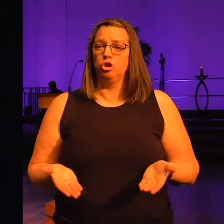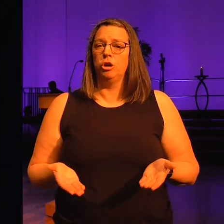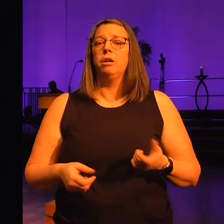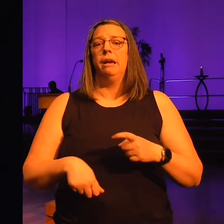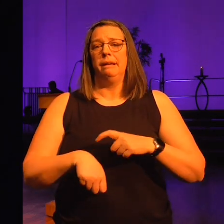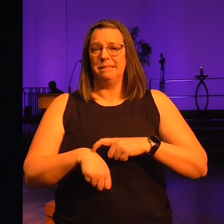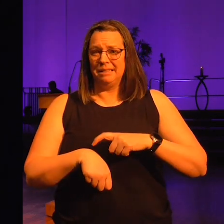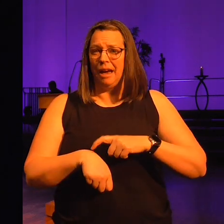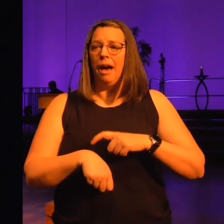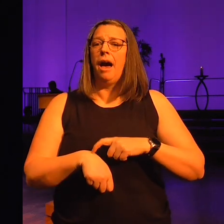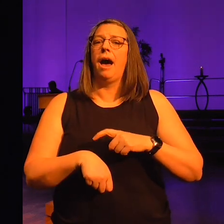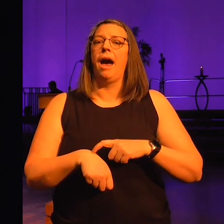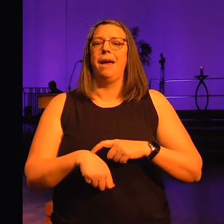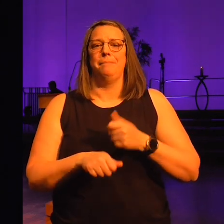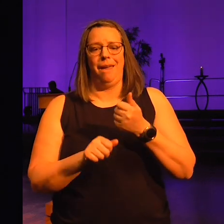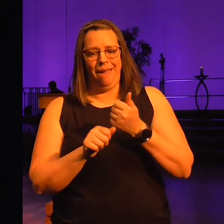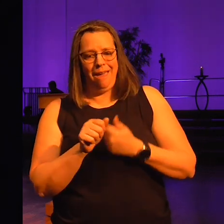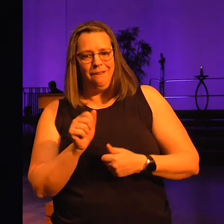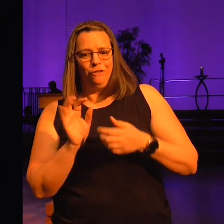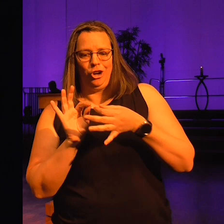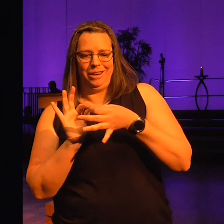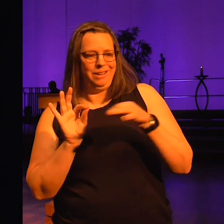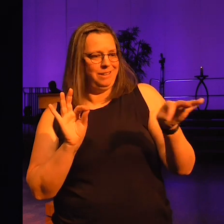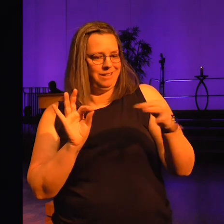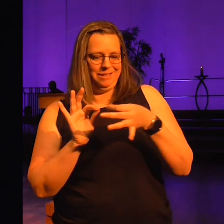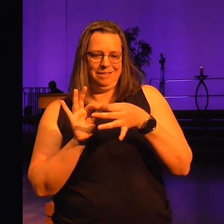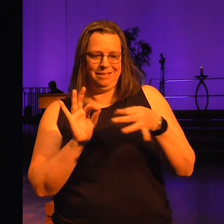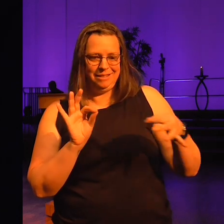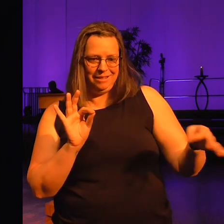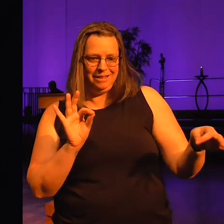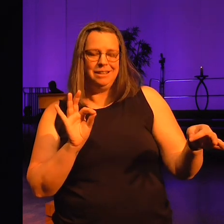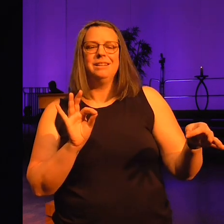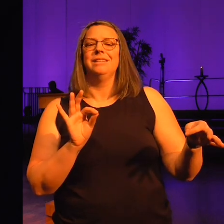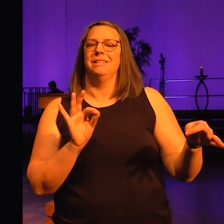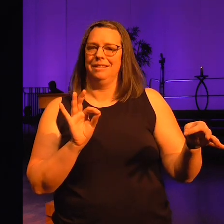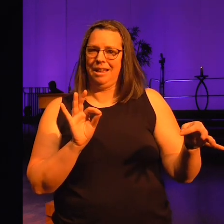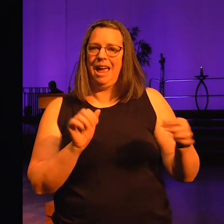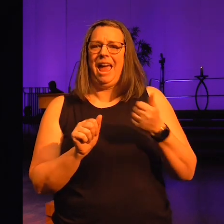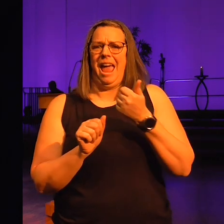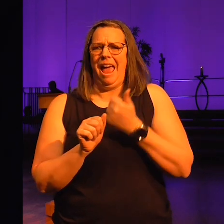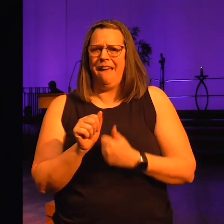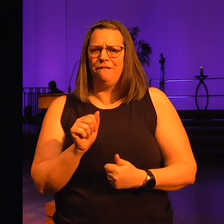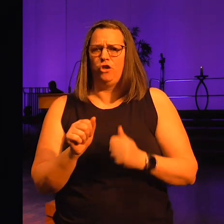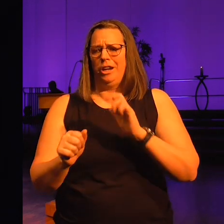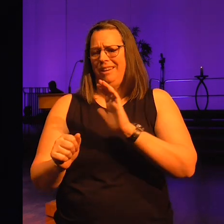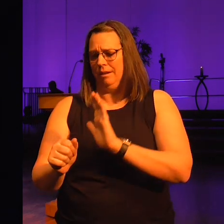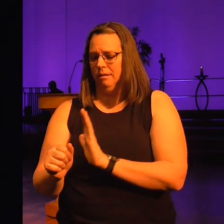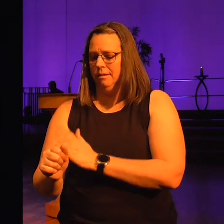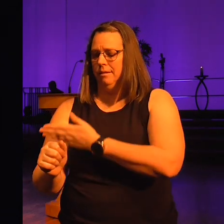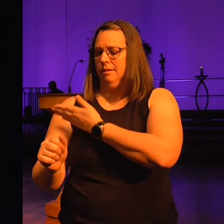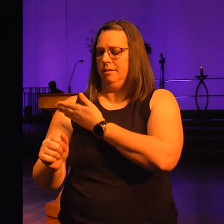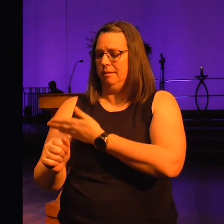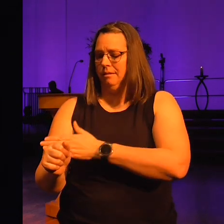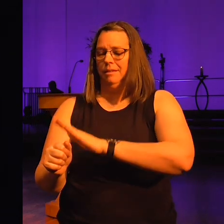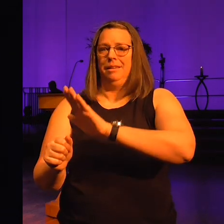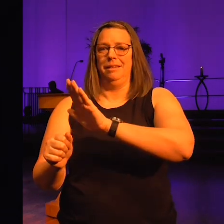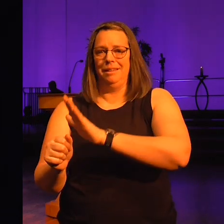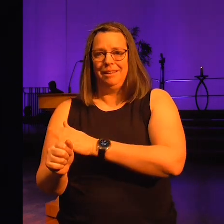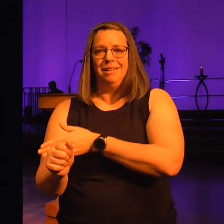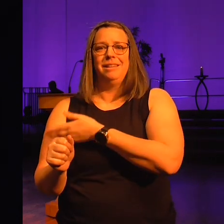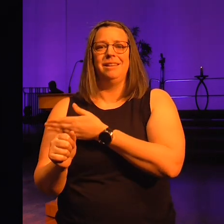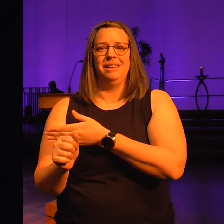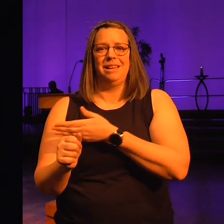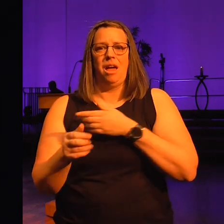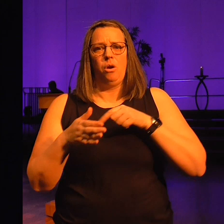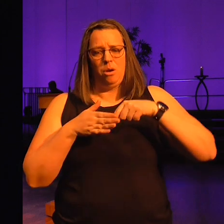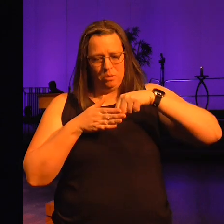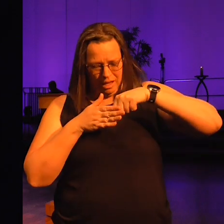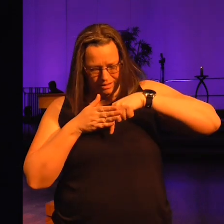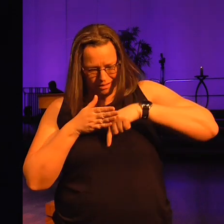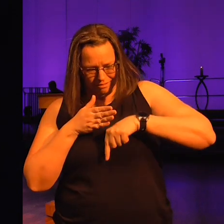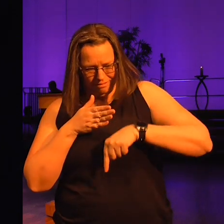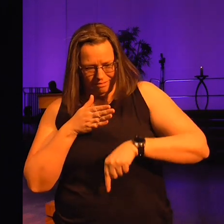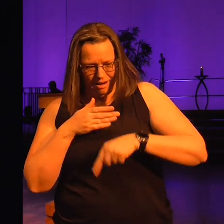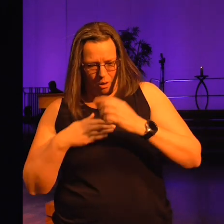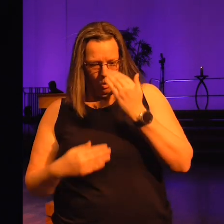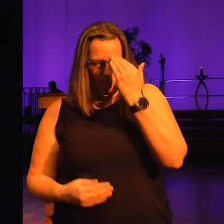every word that is spoken every note that is sung draws us deeper into that awareness of the